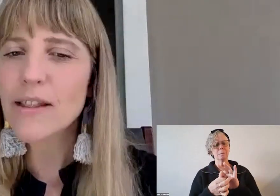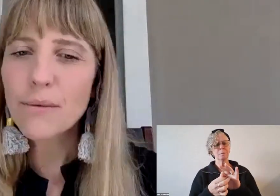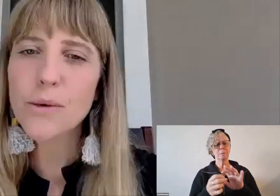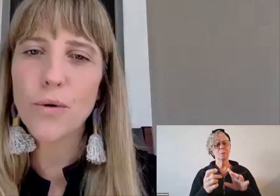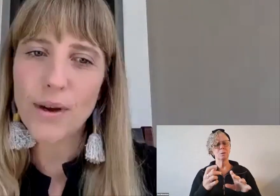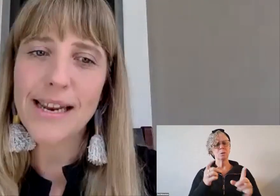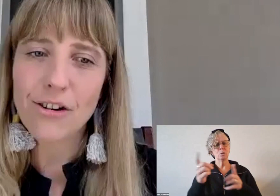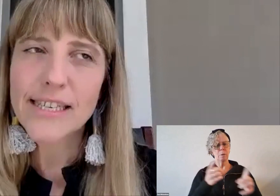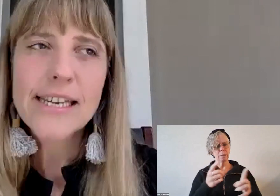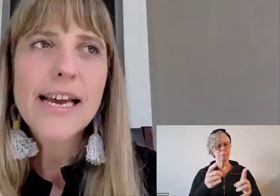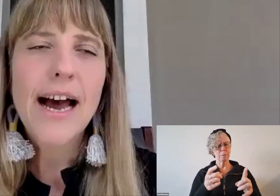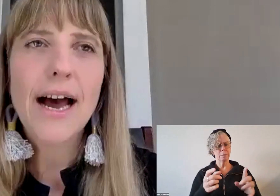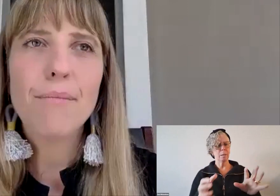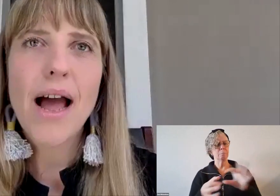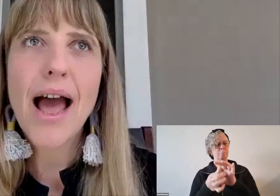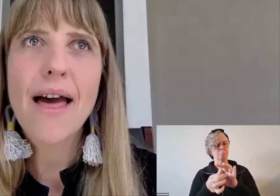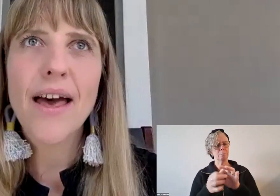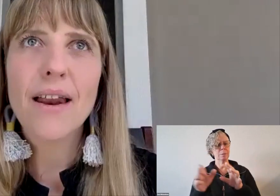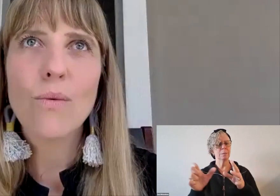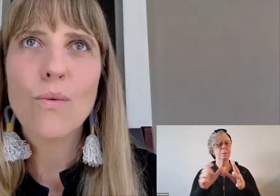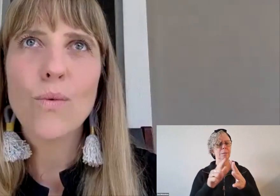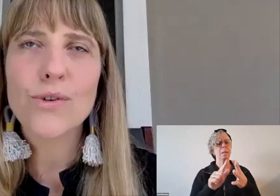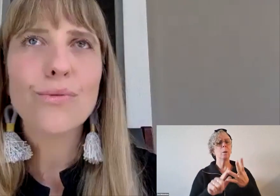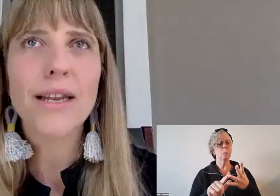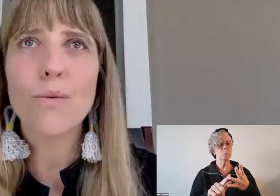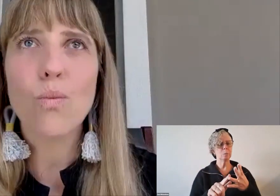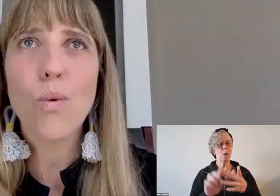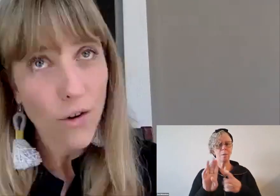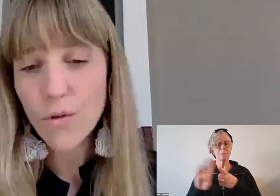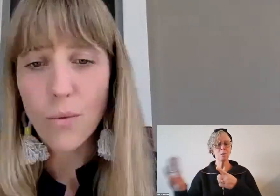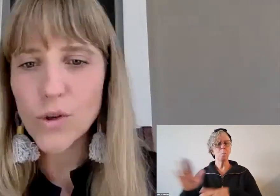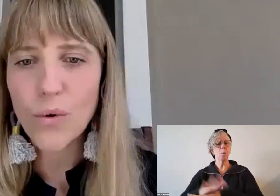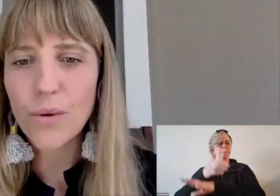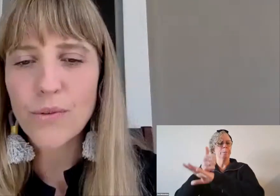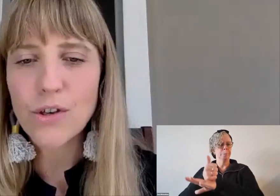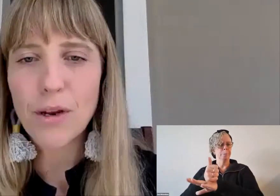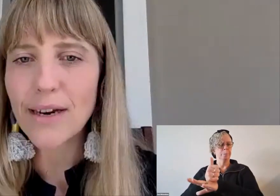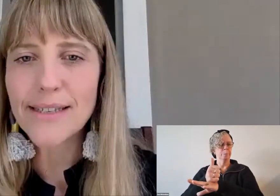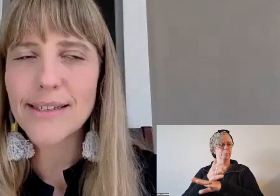So that was the board we inherited and that was a really wonderful board to work with for so many reasons.